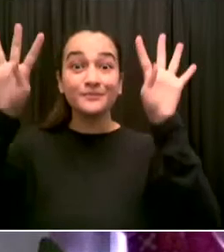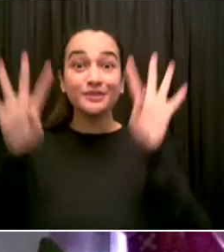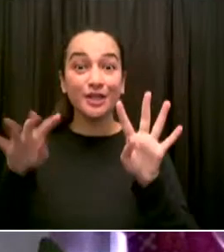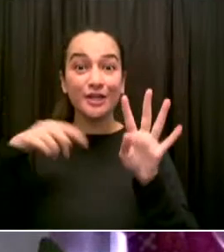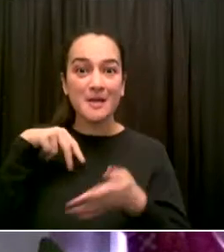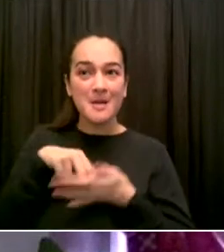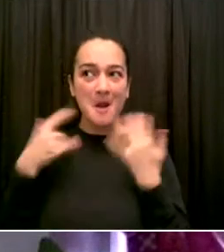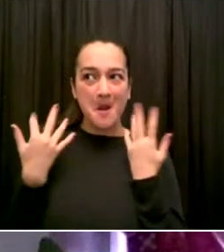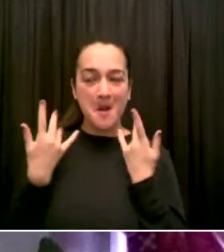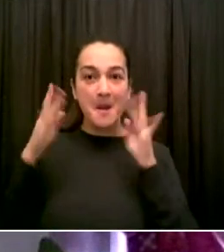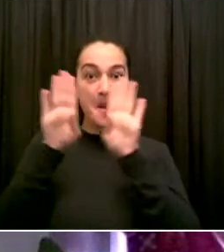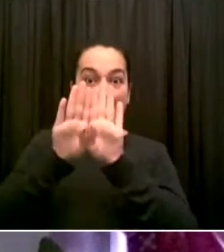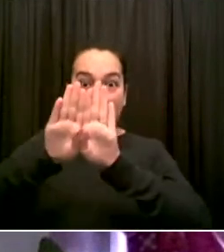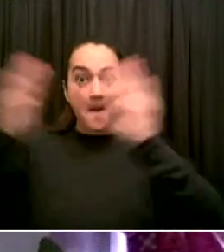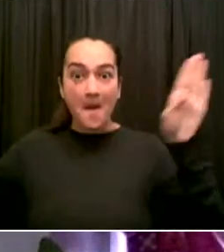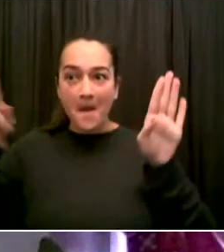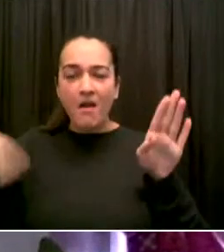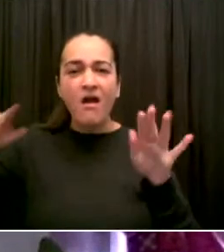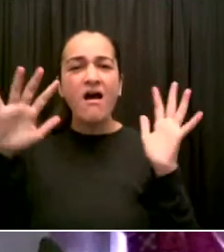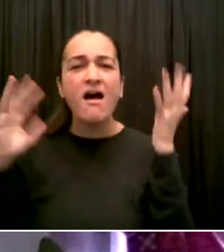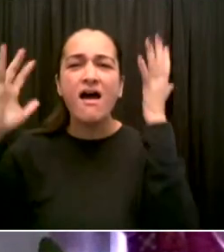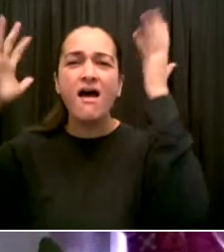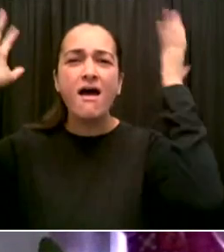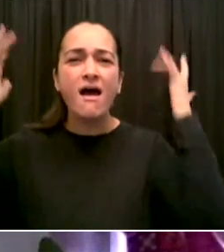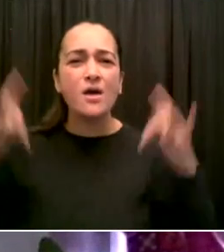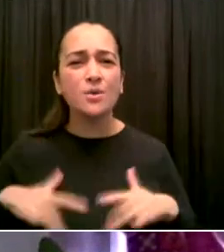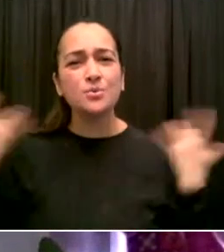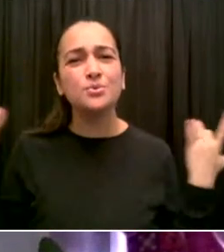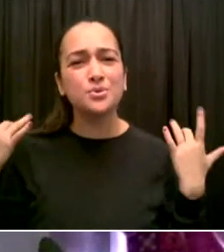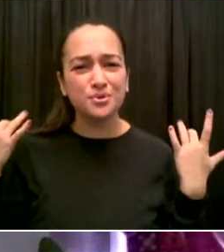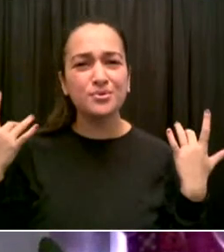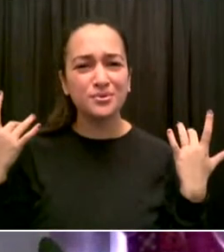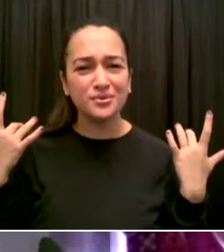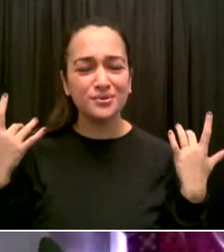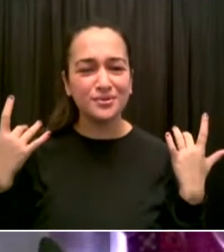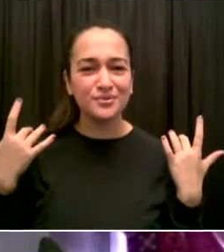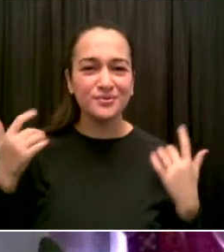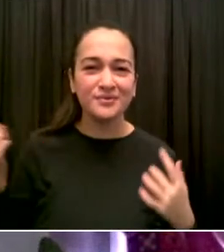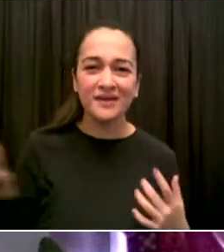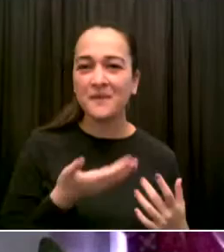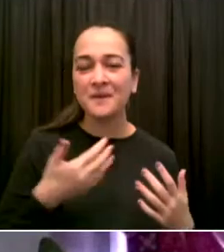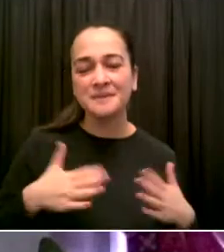THIS ETTOG HER. IT WAS JUST ABSOLUTELY UNFORGETTABLE.